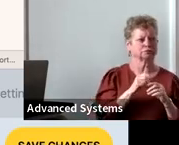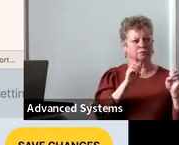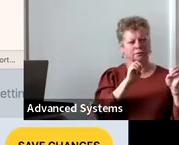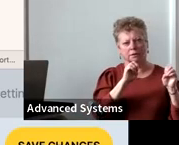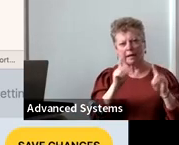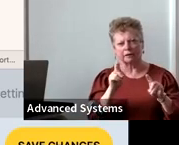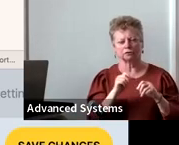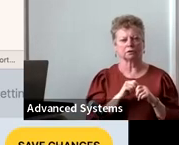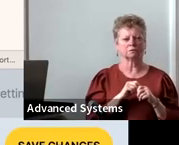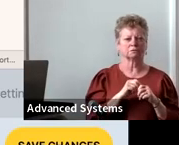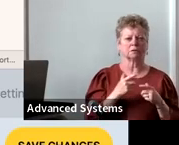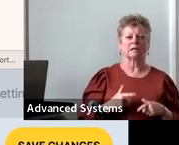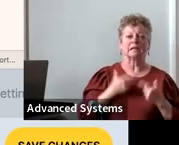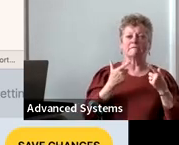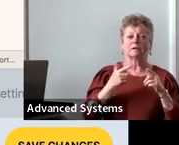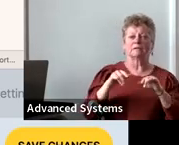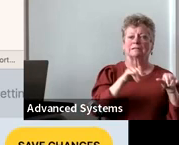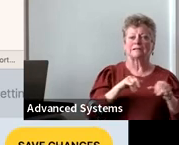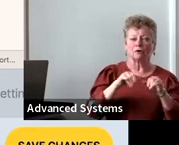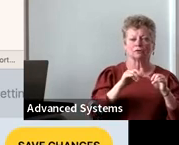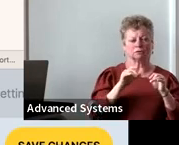Living Standards, both includes your work situation,